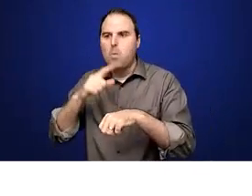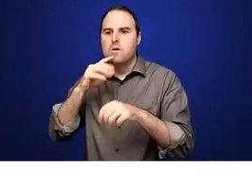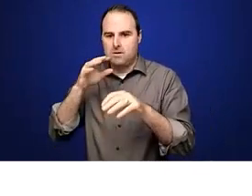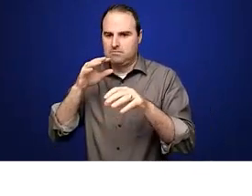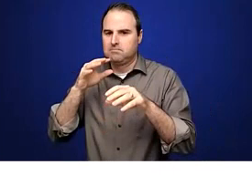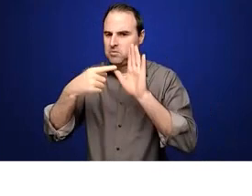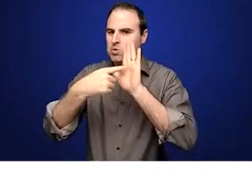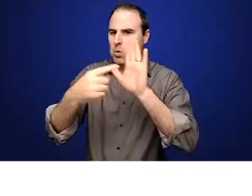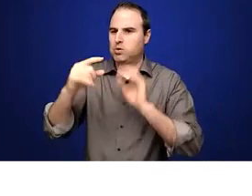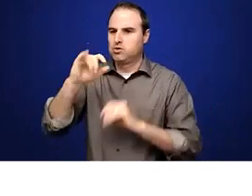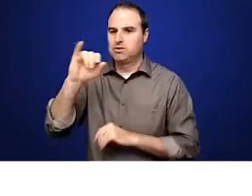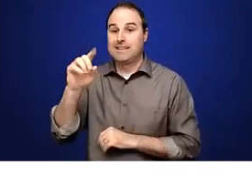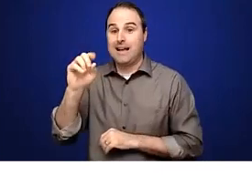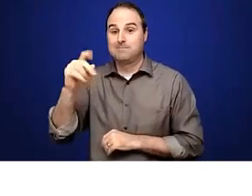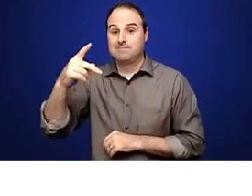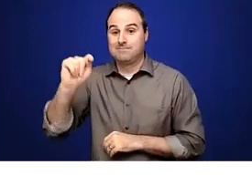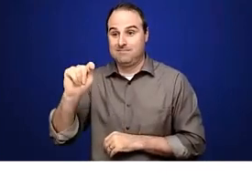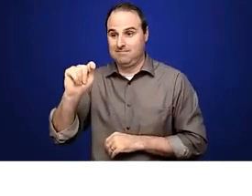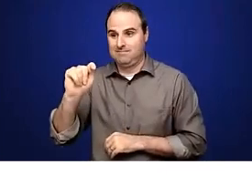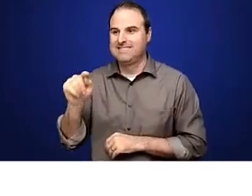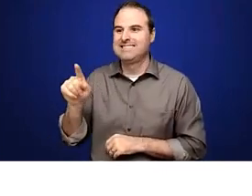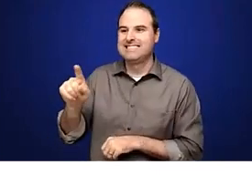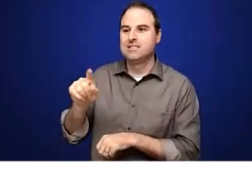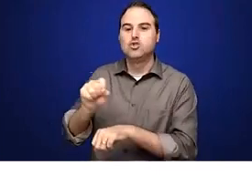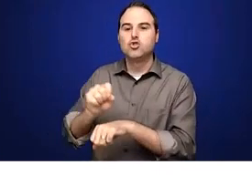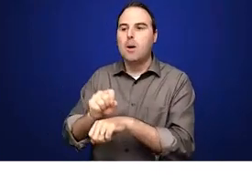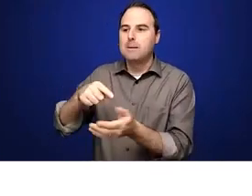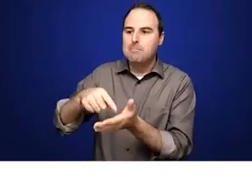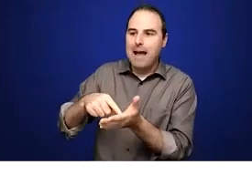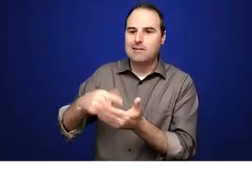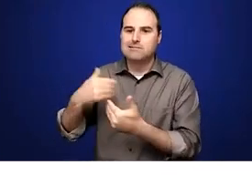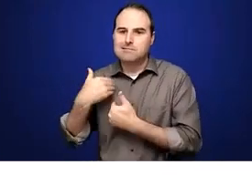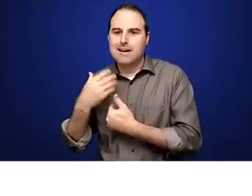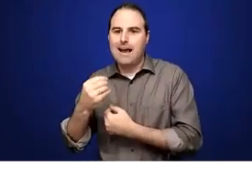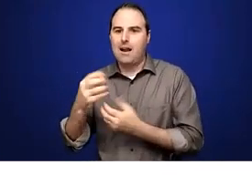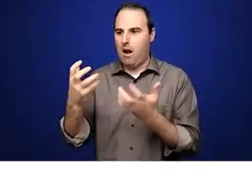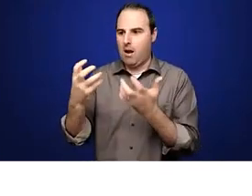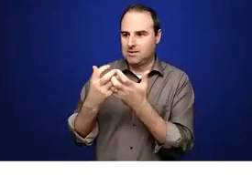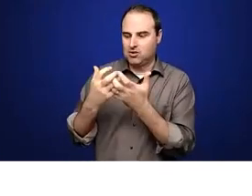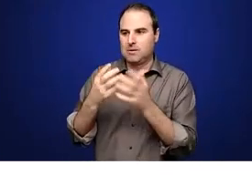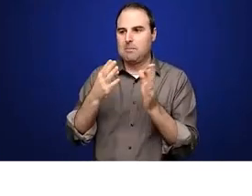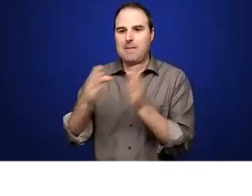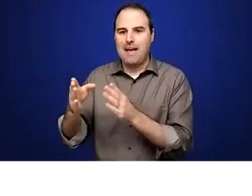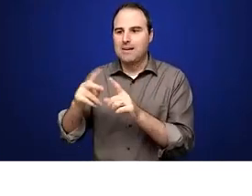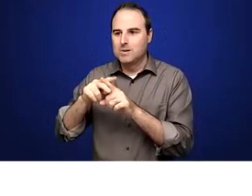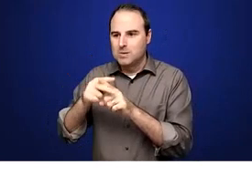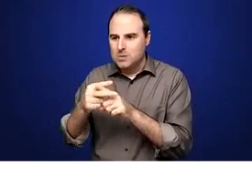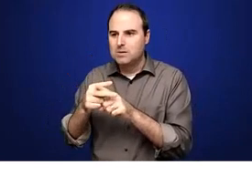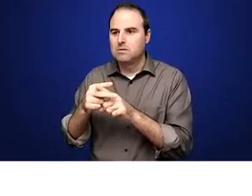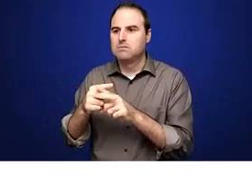Tool, which guides a user through a series of simple questions about their job tasks and working conditions.